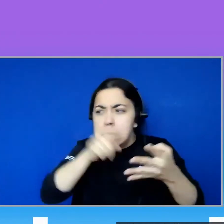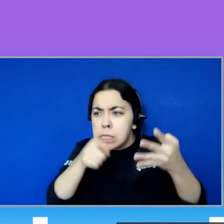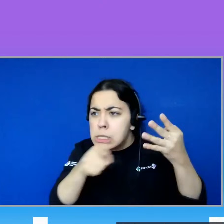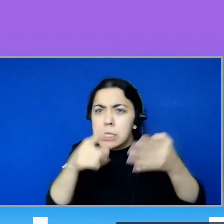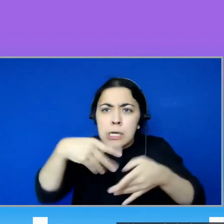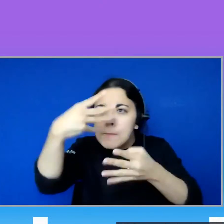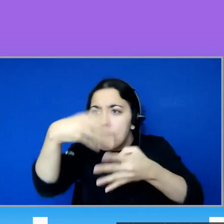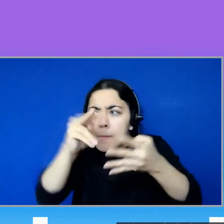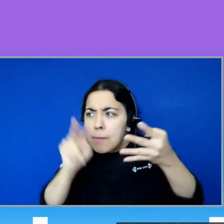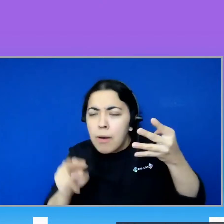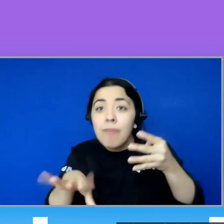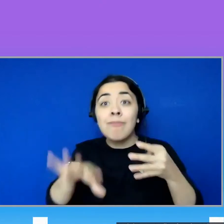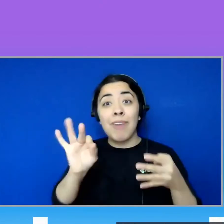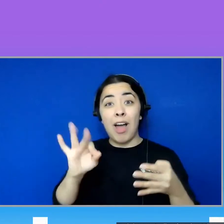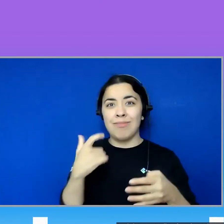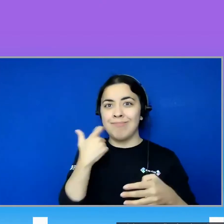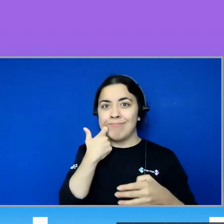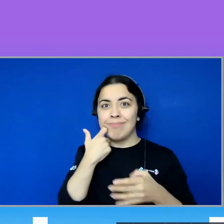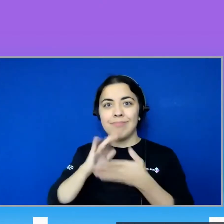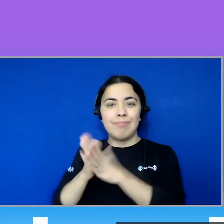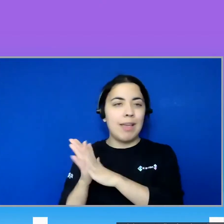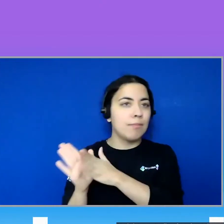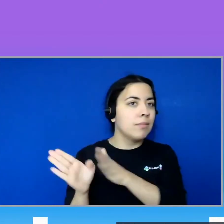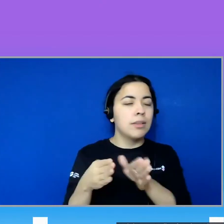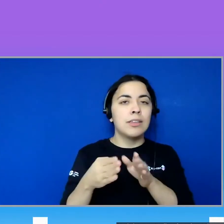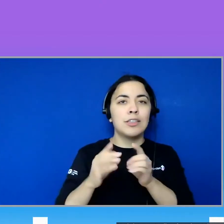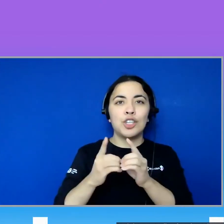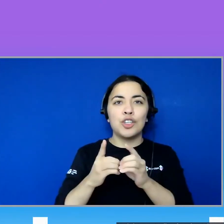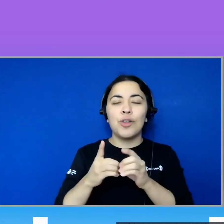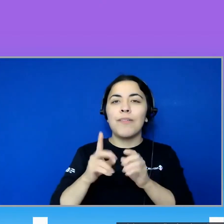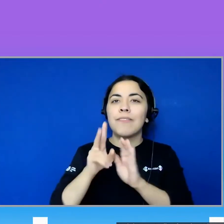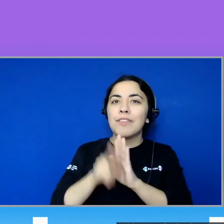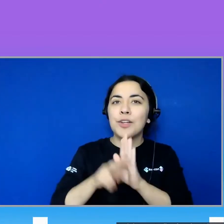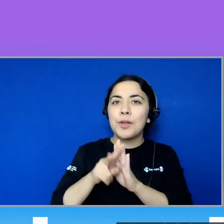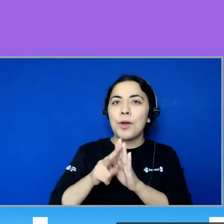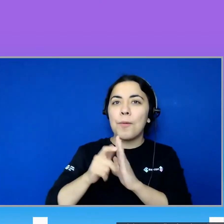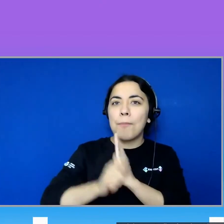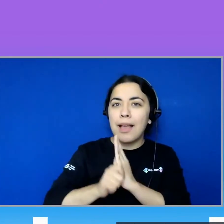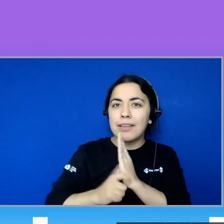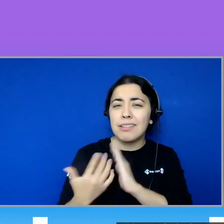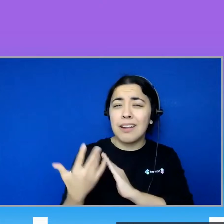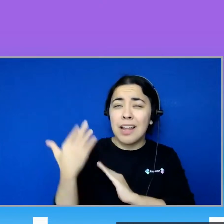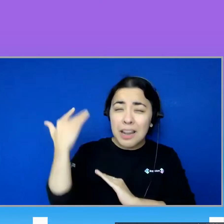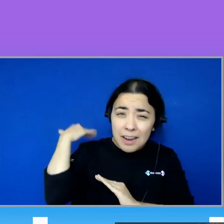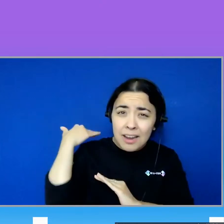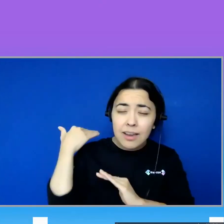on the internet, came across a recently digitized video